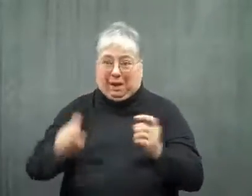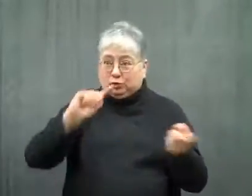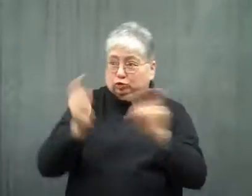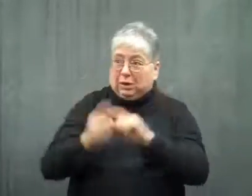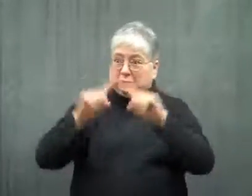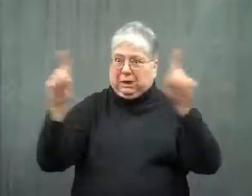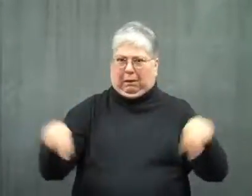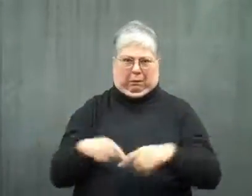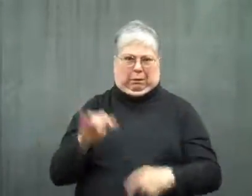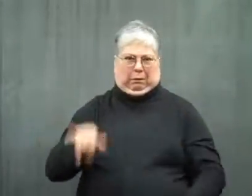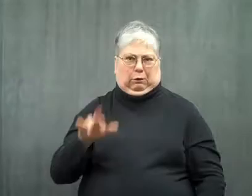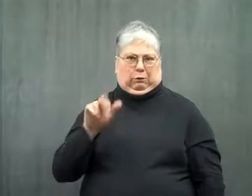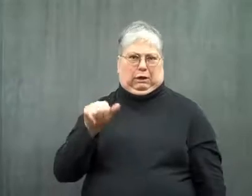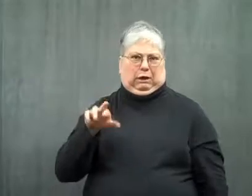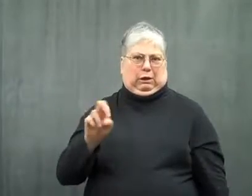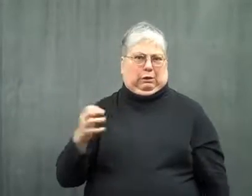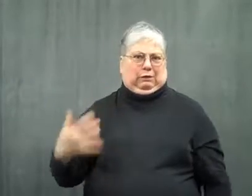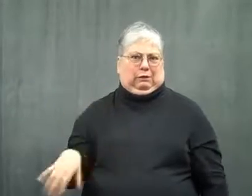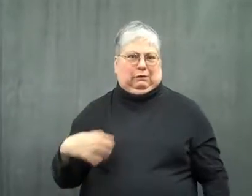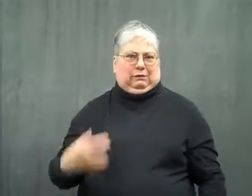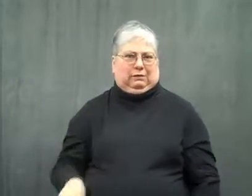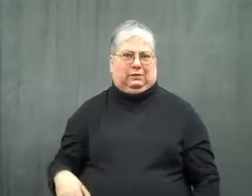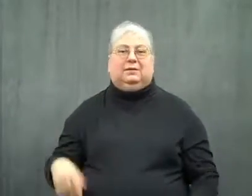Having to change the signage is rare.